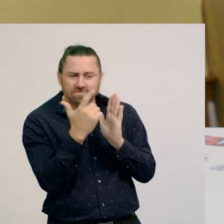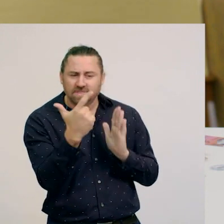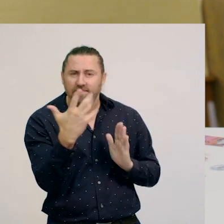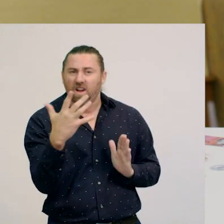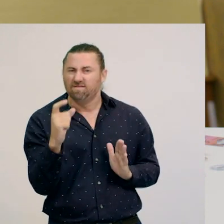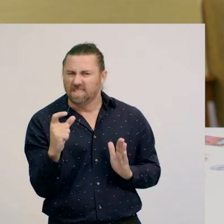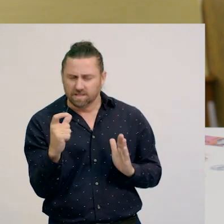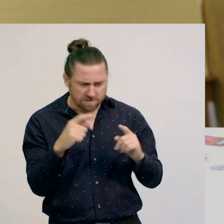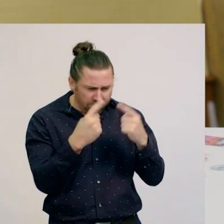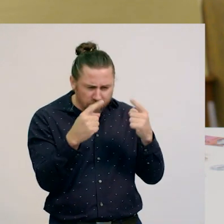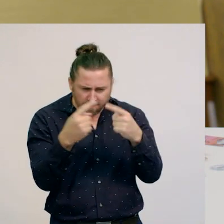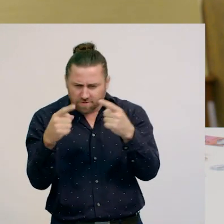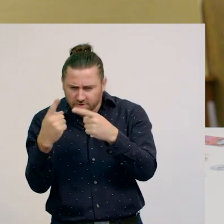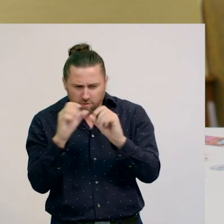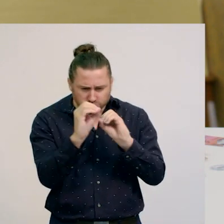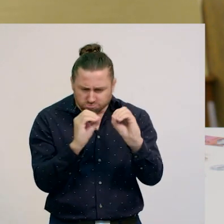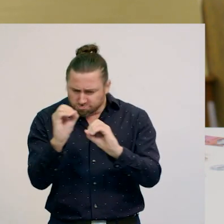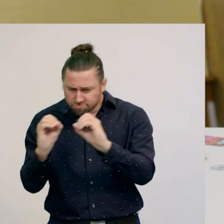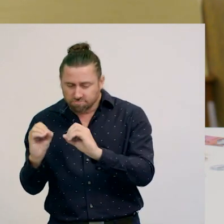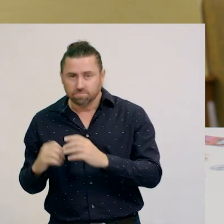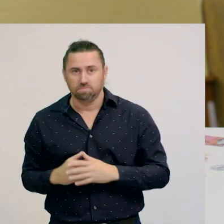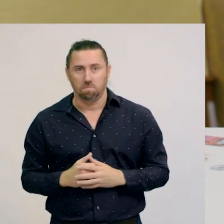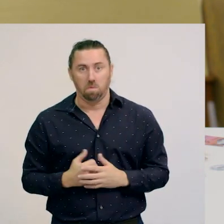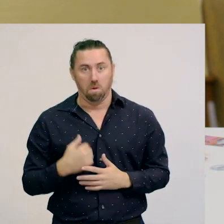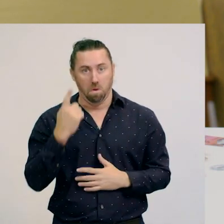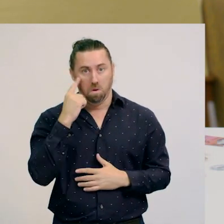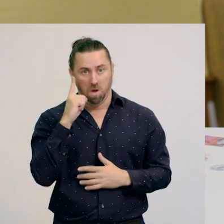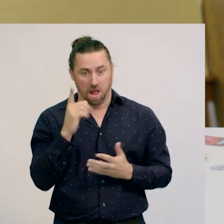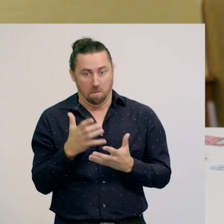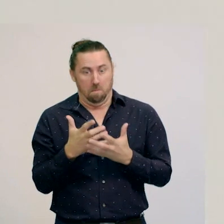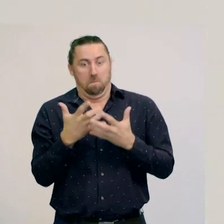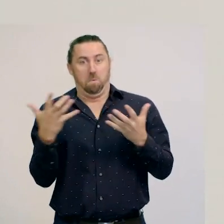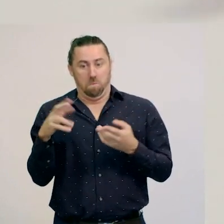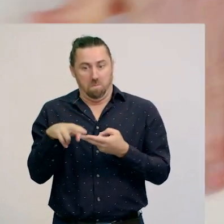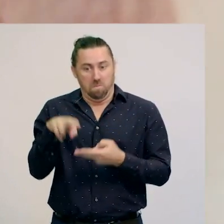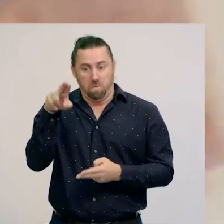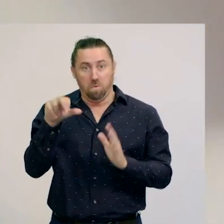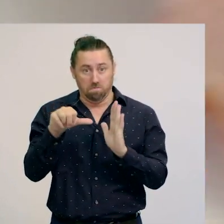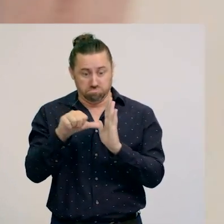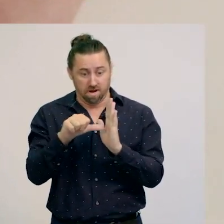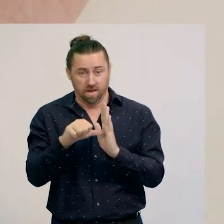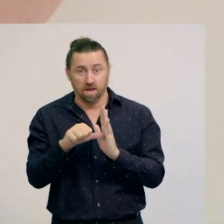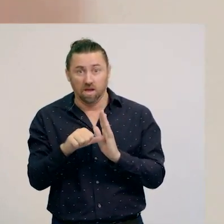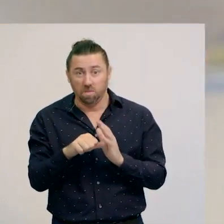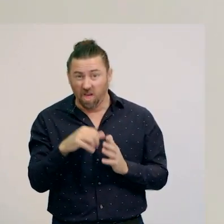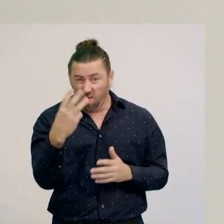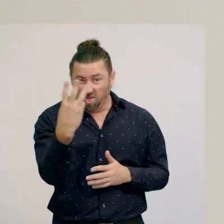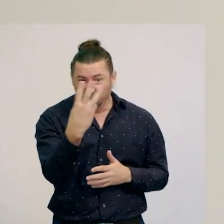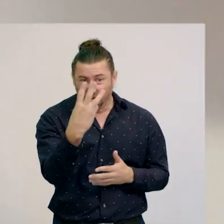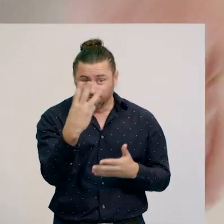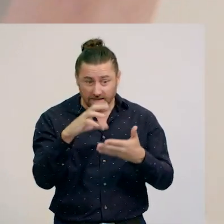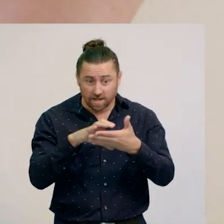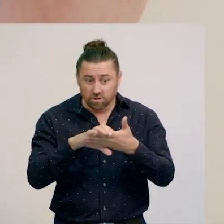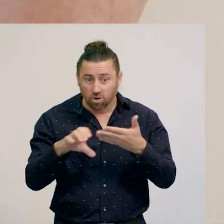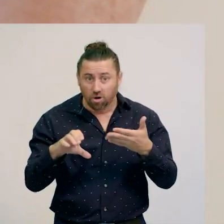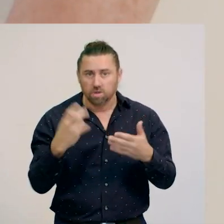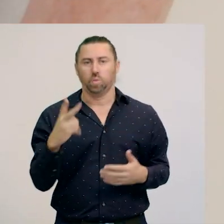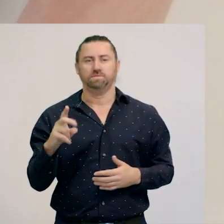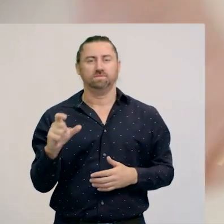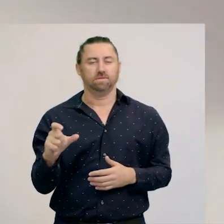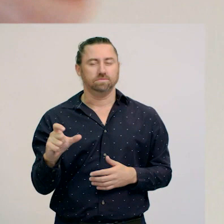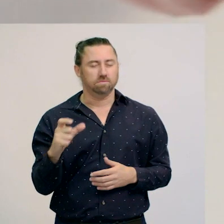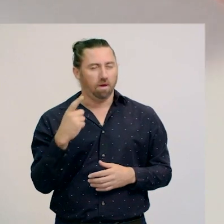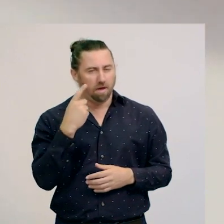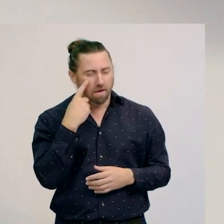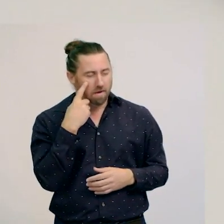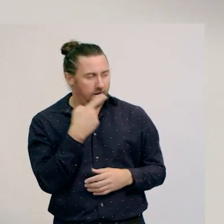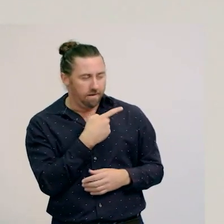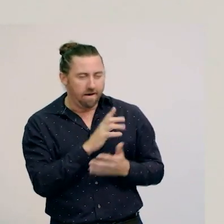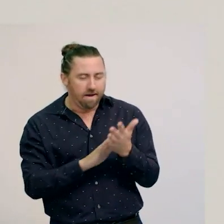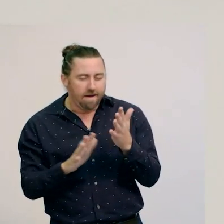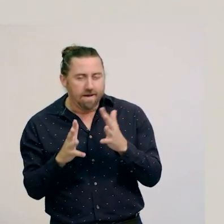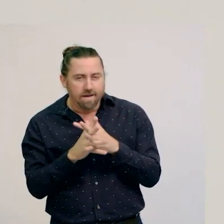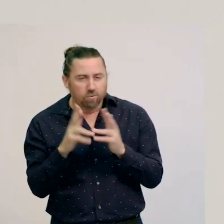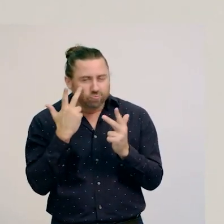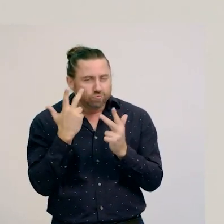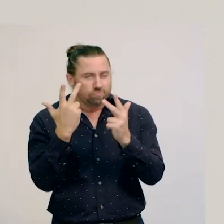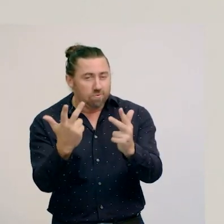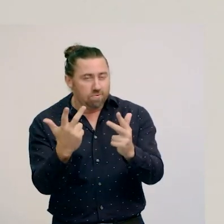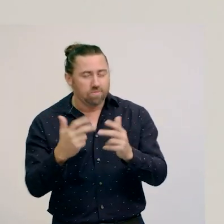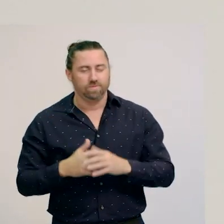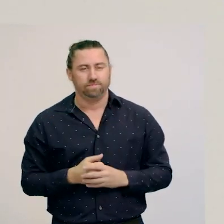Let’s try this again with a larger amount of money like $13.20.